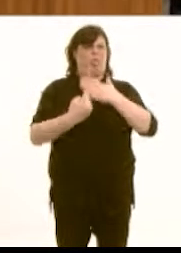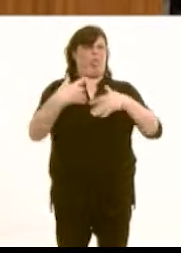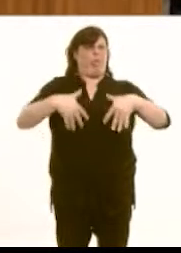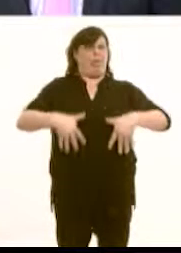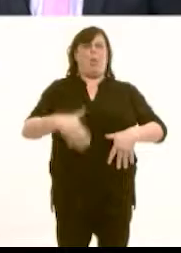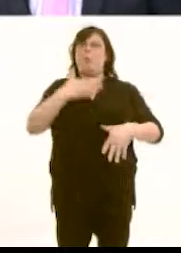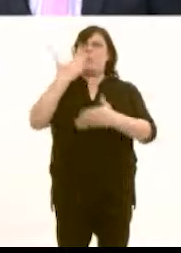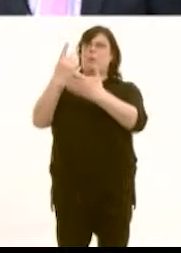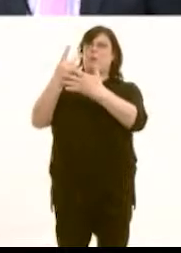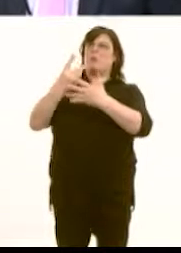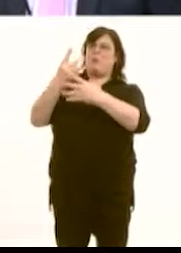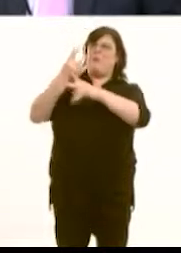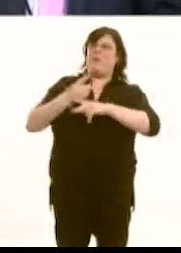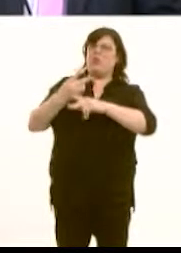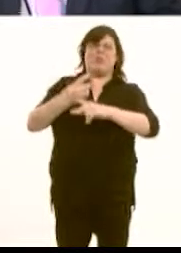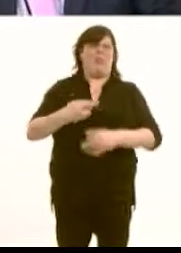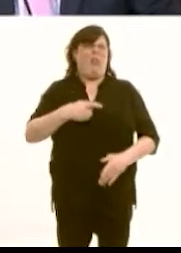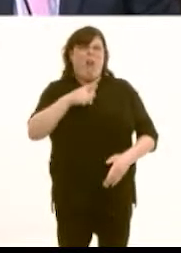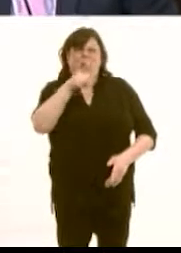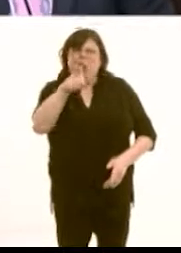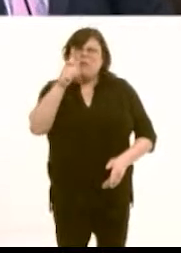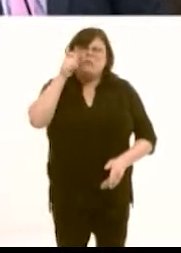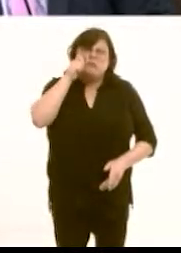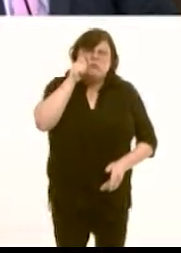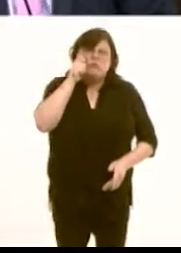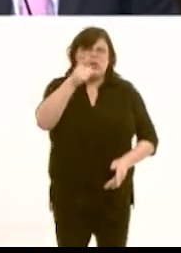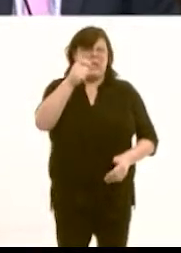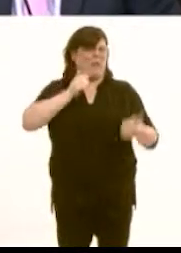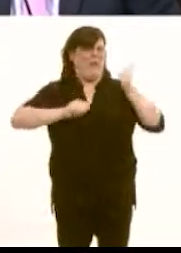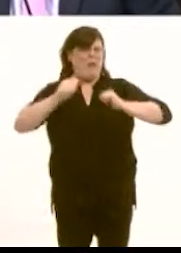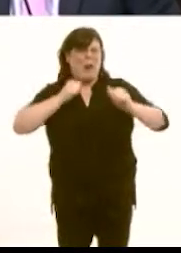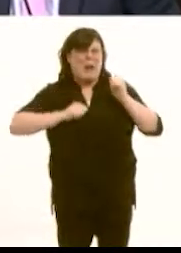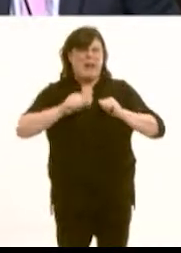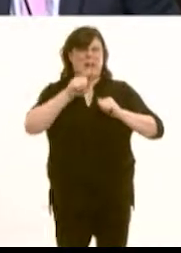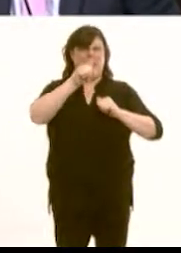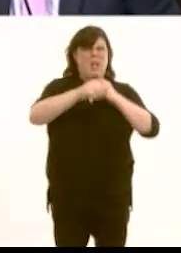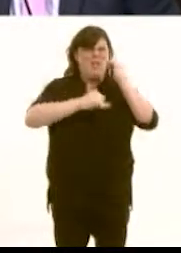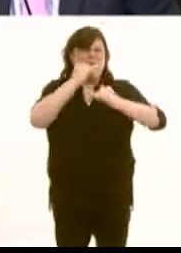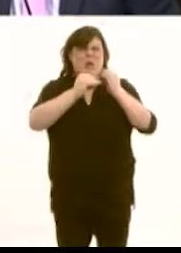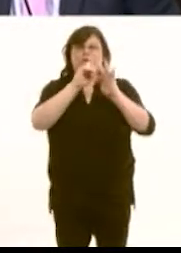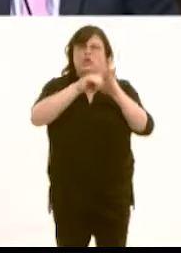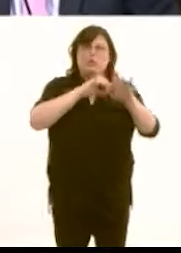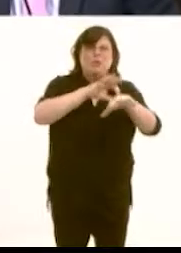Carwyn Jones: Youíve got to admire his brass neck in talking about junior doctorsóI mean, you really have to.